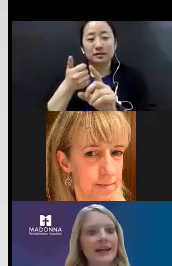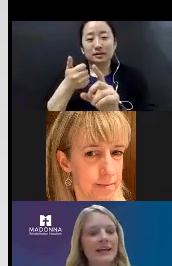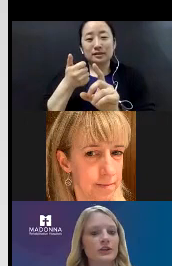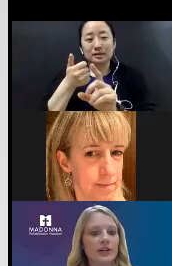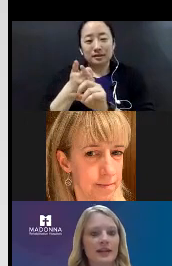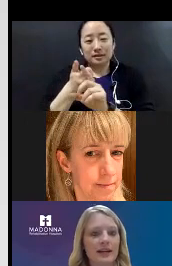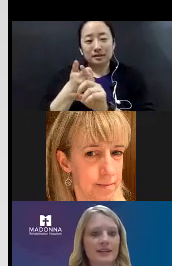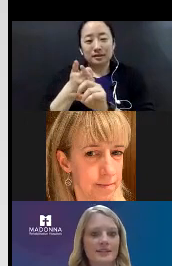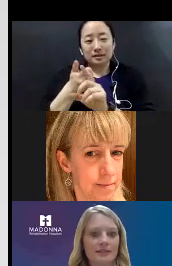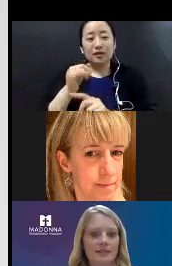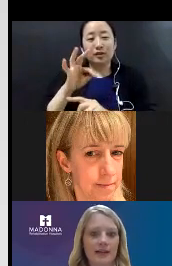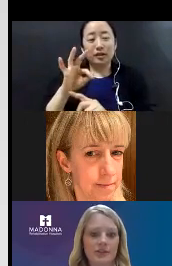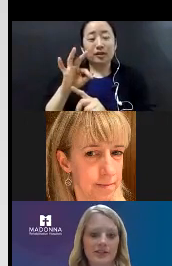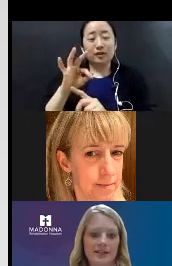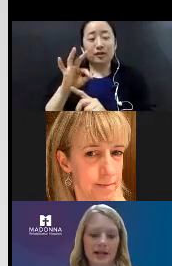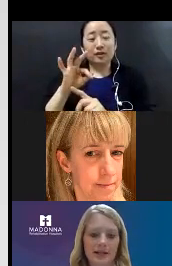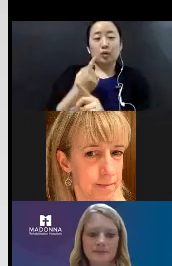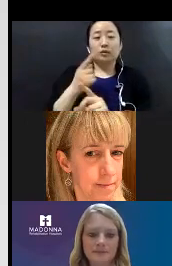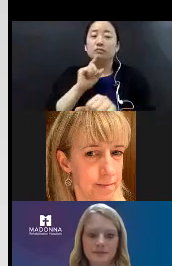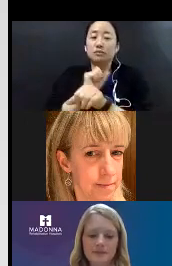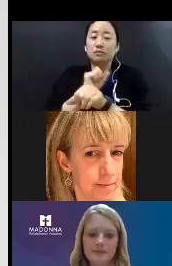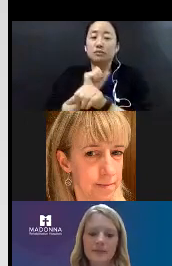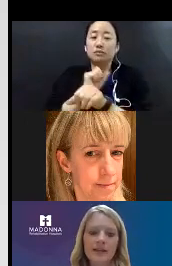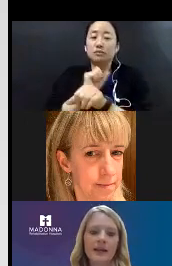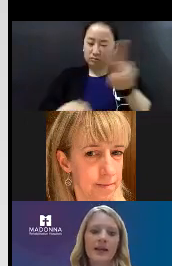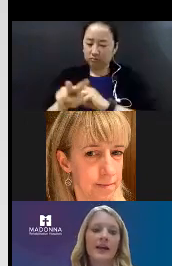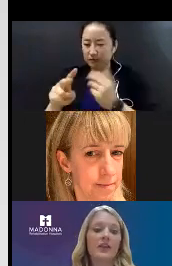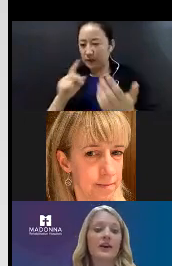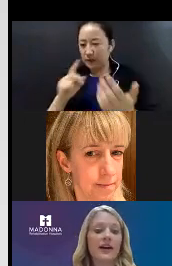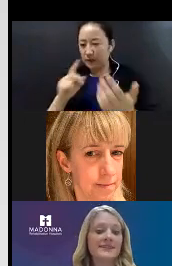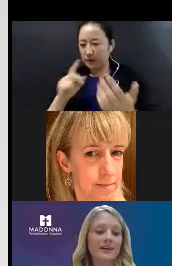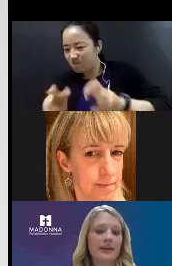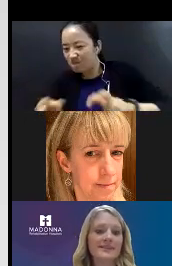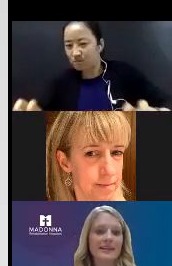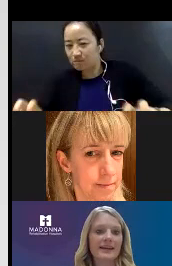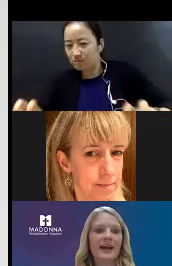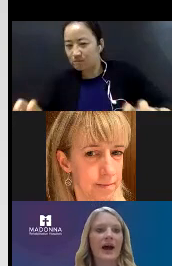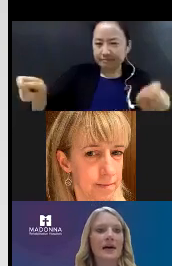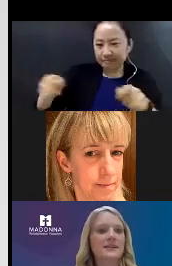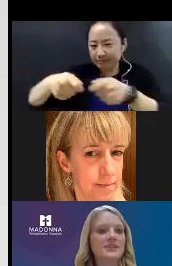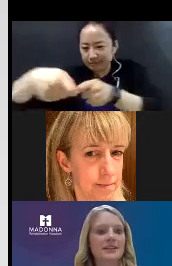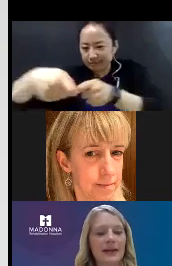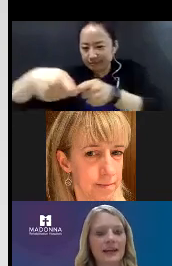LOOK AT THE AREAS THAT THEY ARE REALLY INTERESTED IN. THE CONS THAT WE SEE, I MENTIONED THEM AT THE